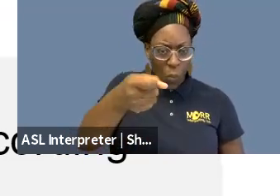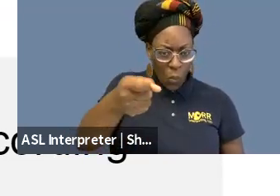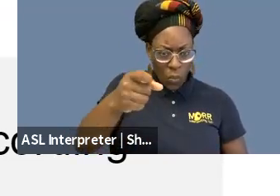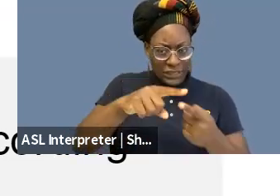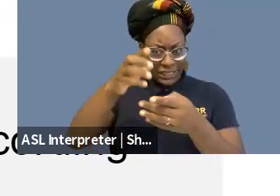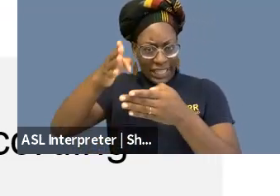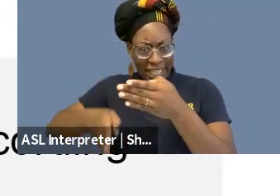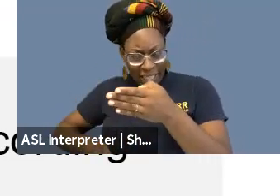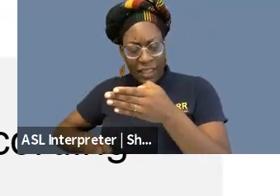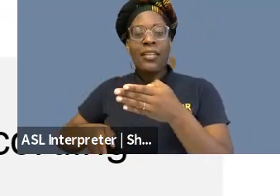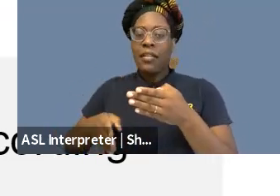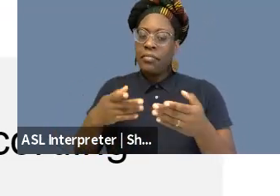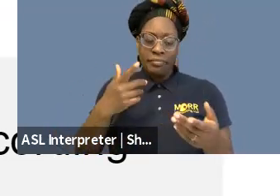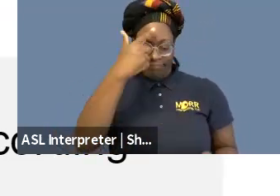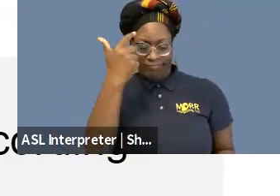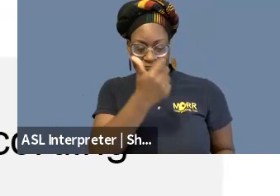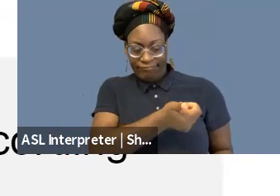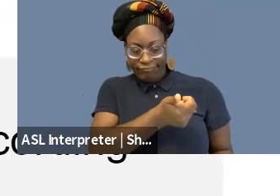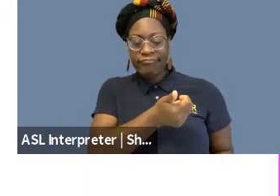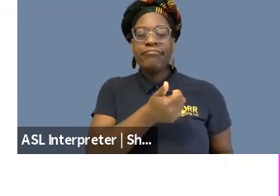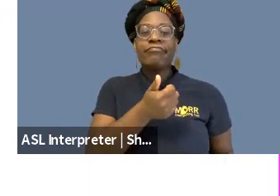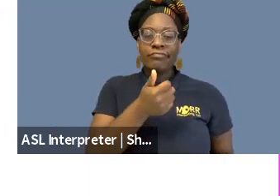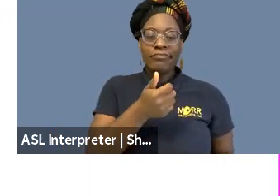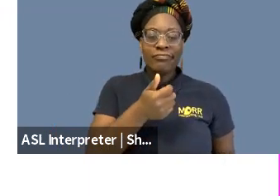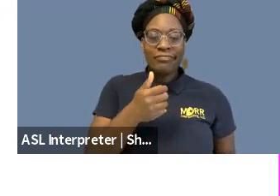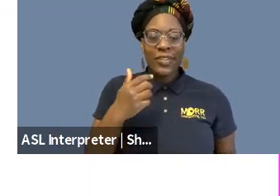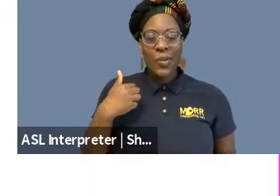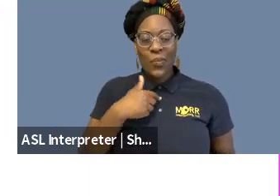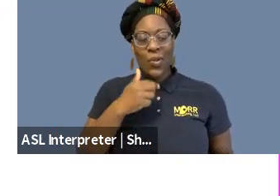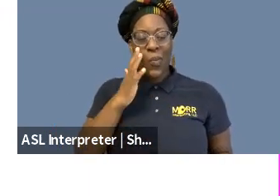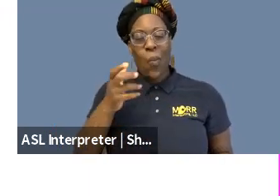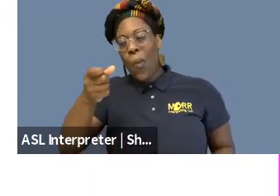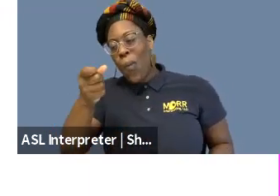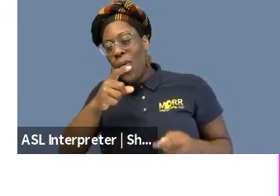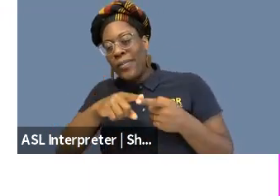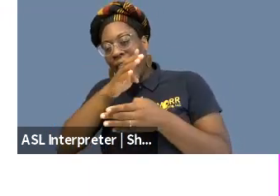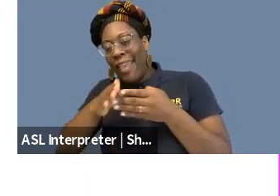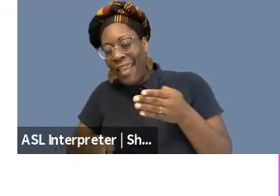to be in charge of that but. All right, and then so just in case you don't know down at